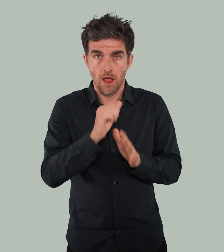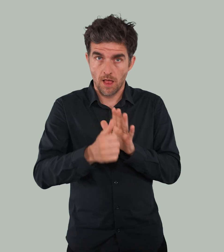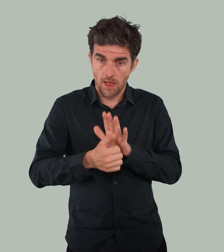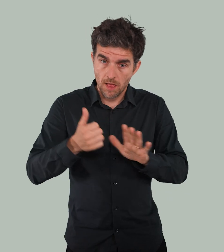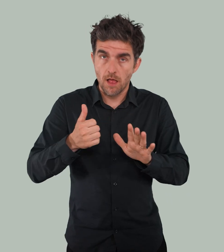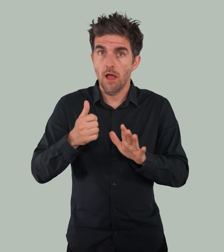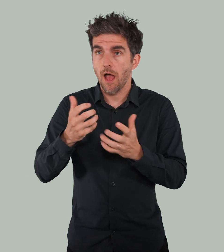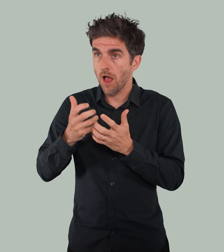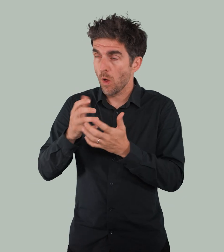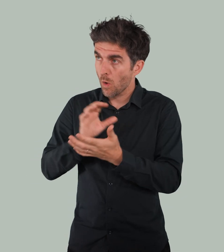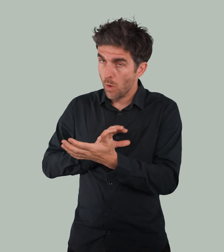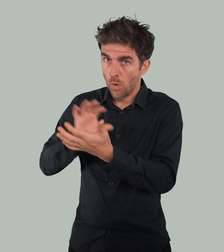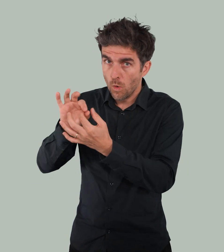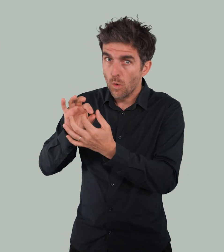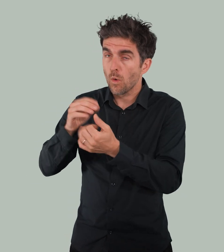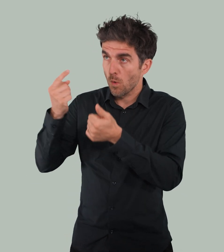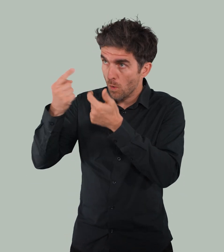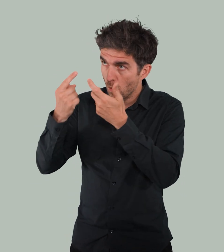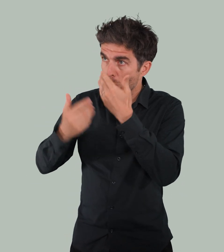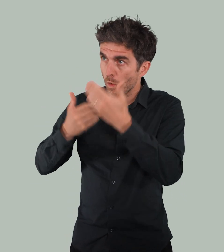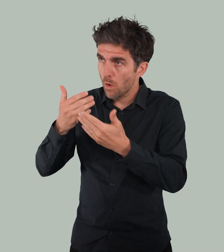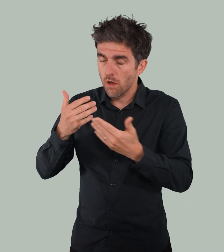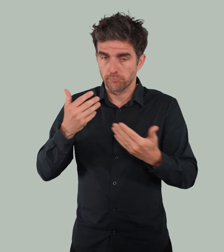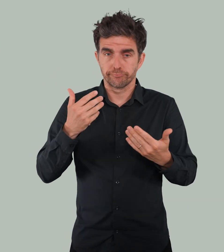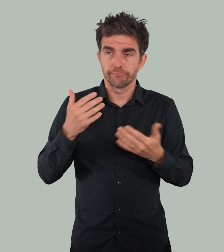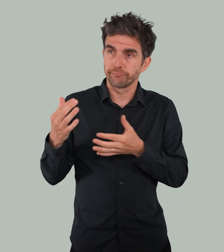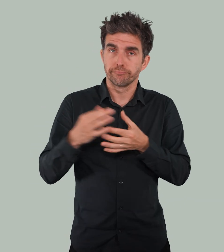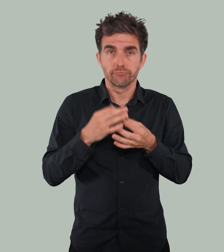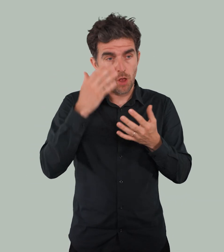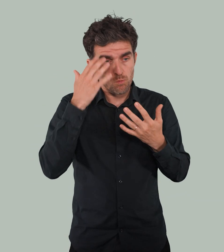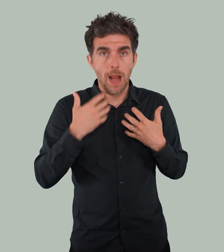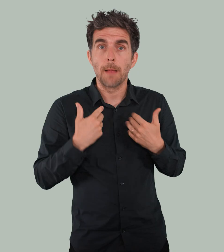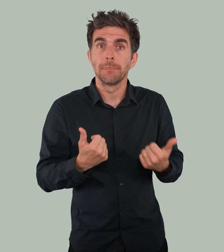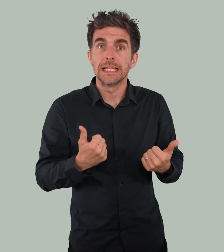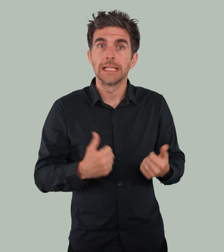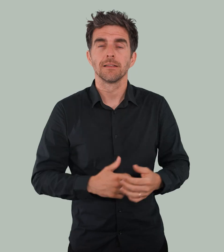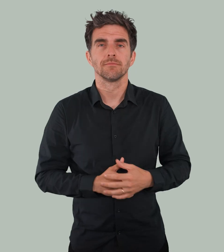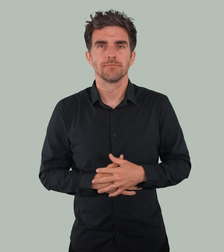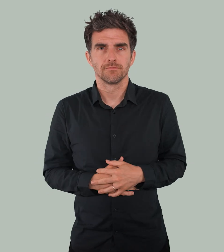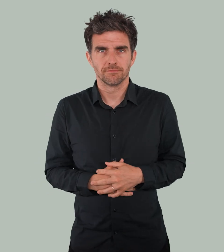ability to engage with the system and on their wellbeing.